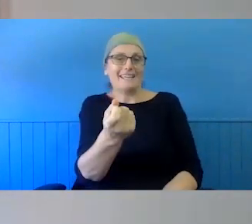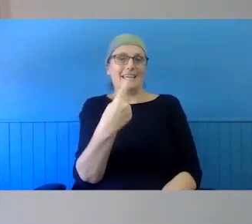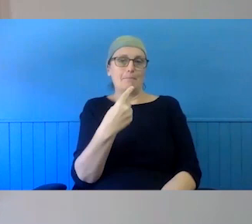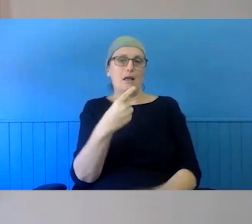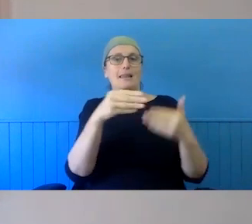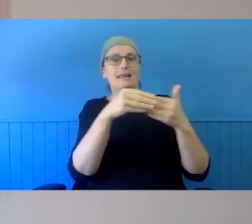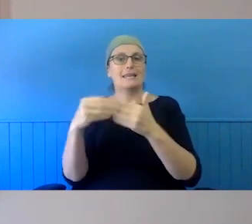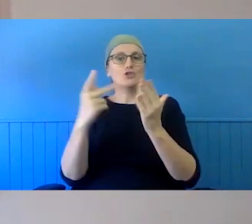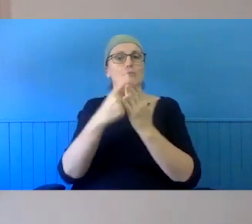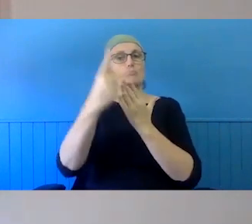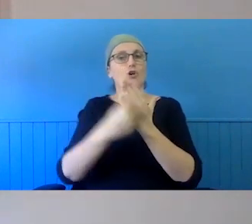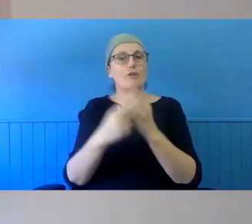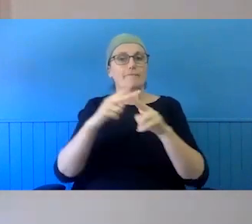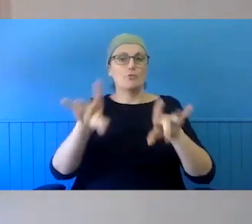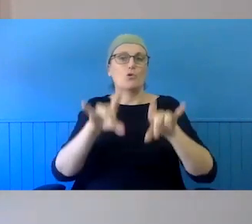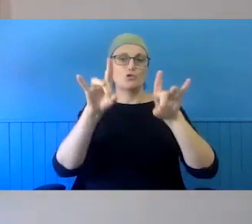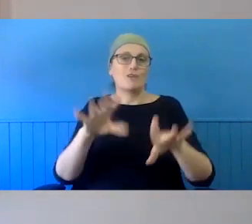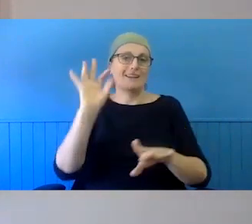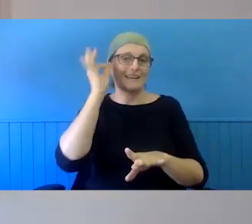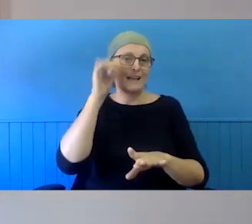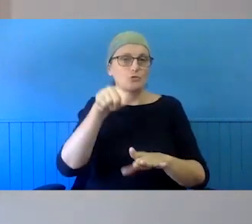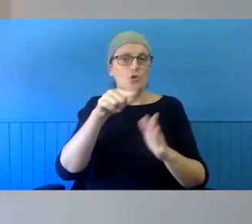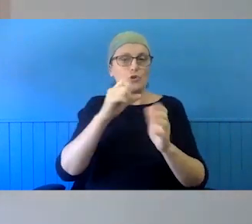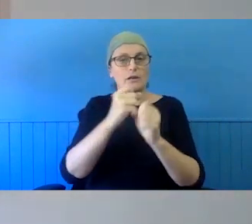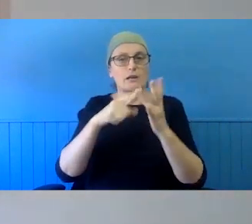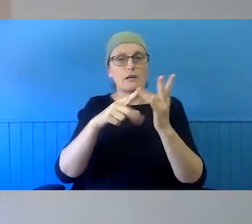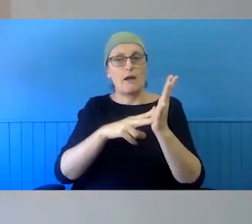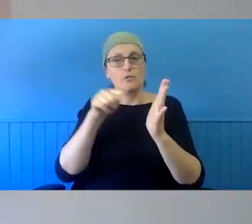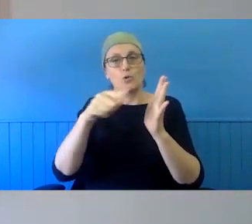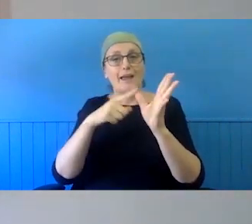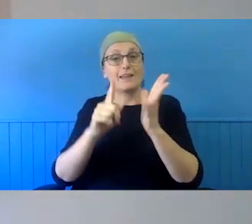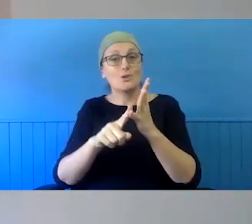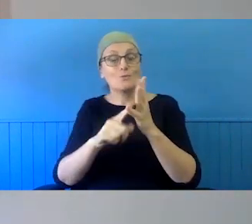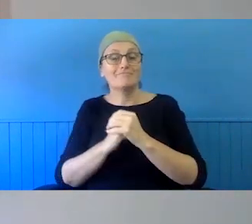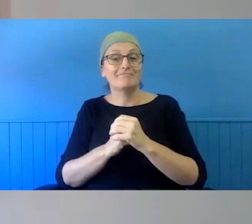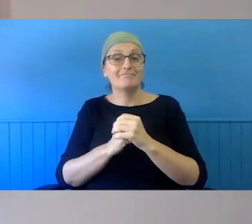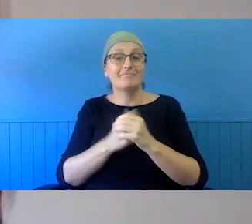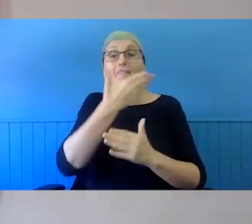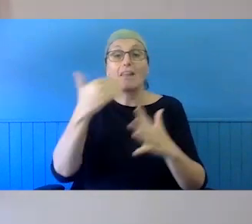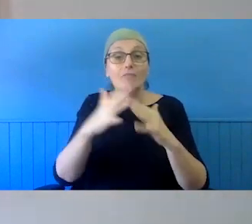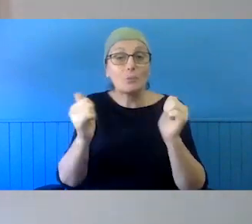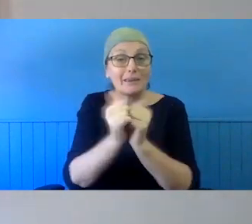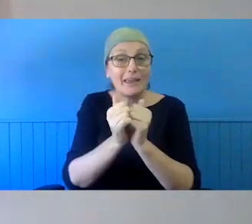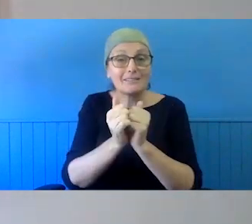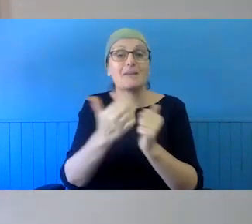leadershipprogram@AustraliaCouncil.- gov.au. Otherwise, have a lovely weekend, everybody, and thanks so much, Peter. >> PETER TULLIN: Thanks, everybody. Thanks for bringing us together, Laura. >>